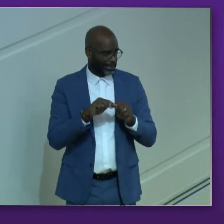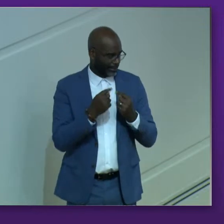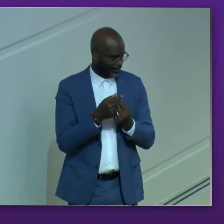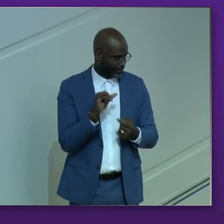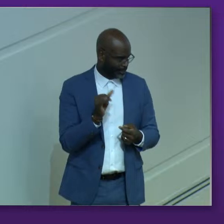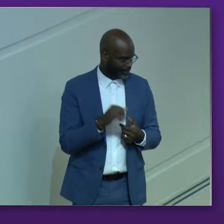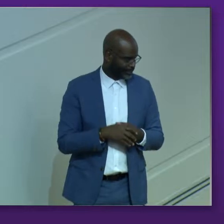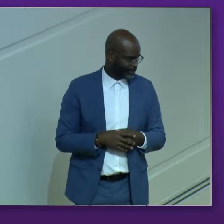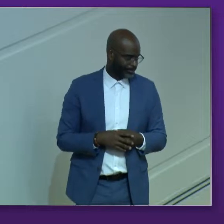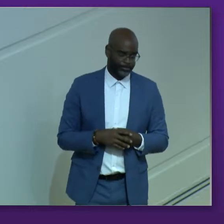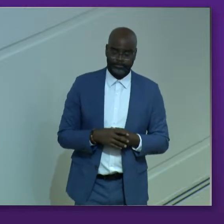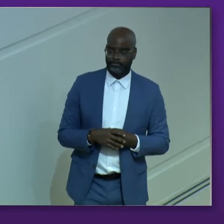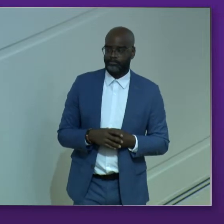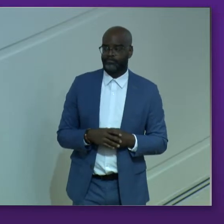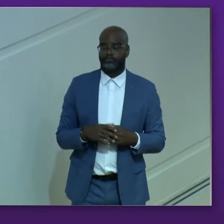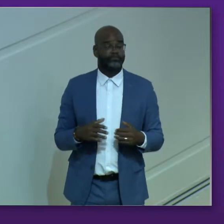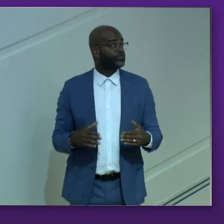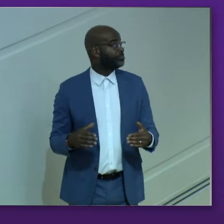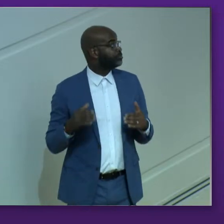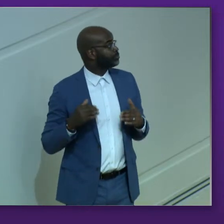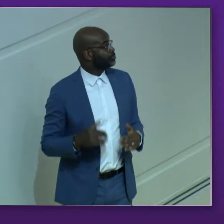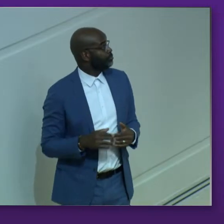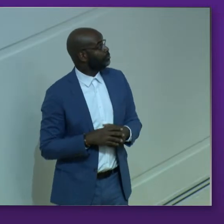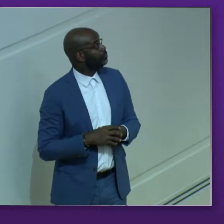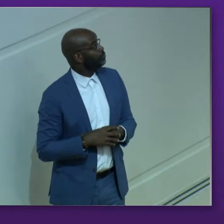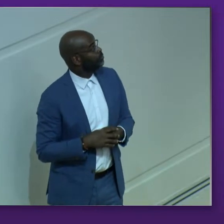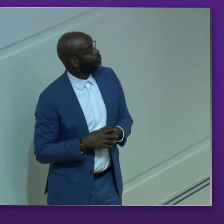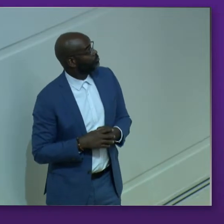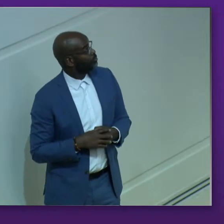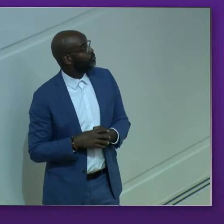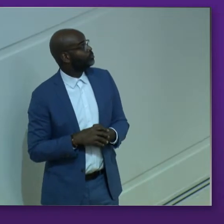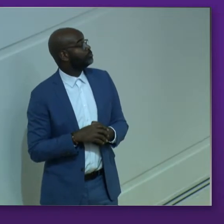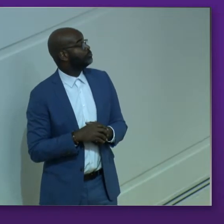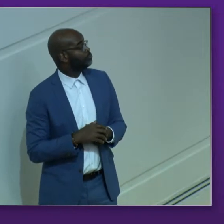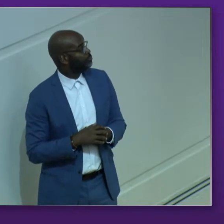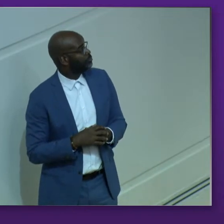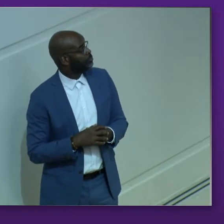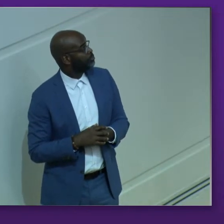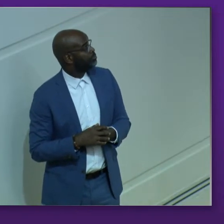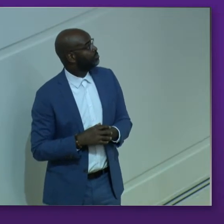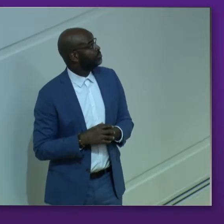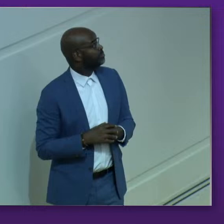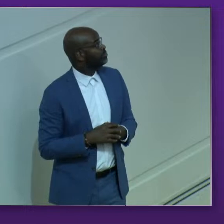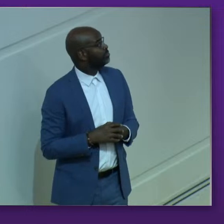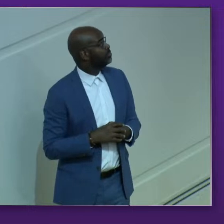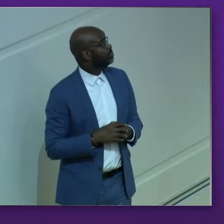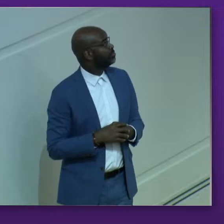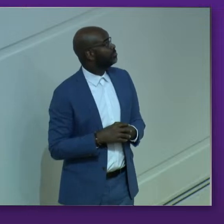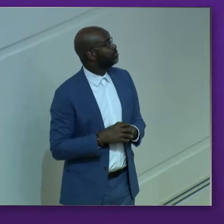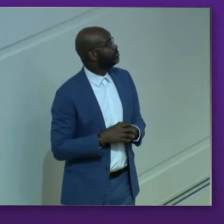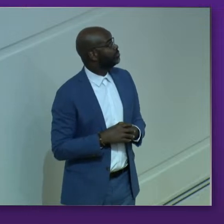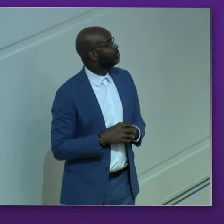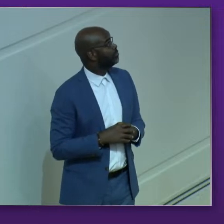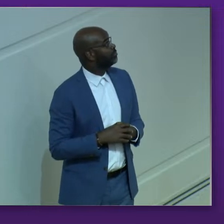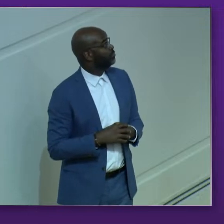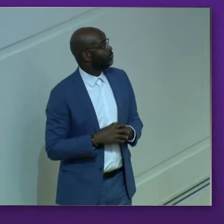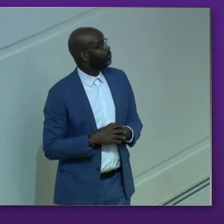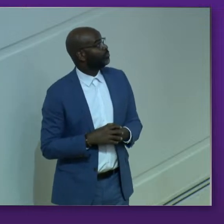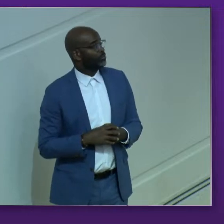FACTS LIKE COMPLEX INSURANCE BUILDING FOR WINTEL RETIREE FEES TUITION WAIVER REQUESTS ARE MORE THEY COLLABORATED